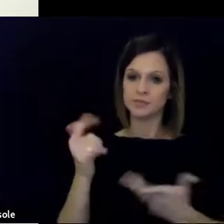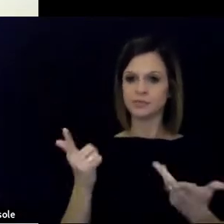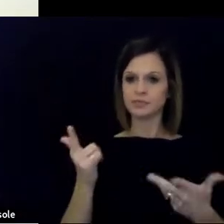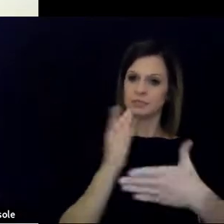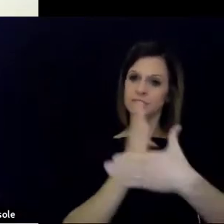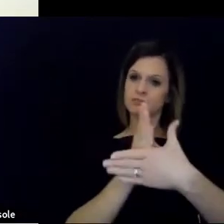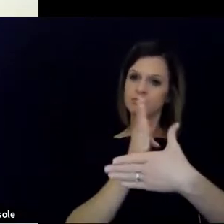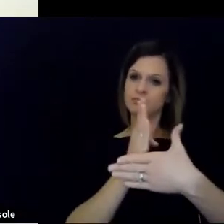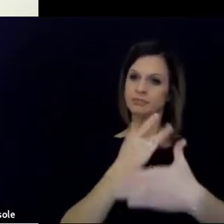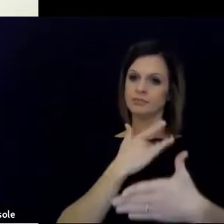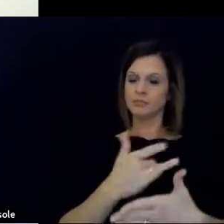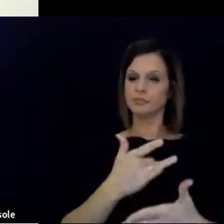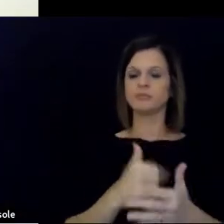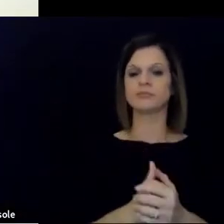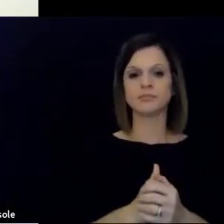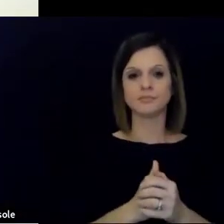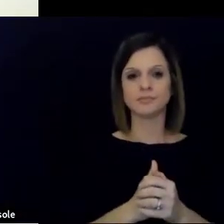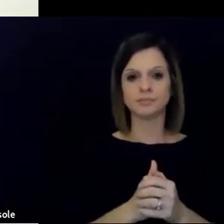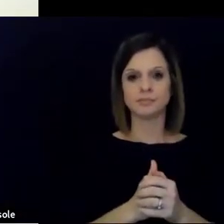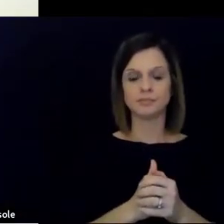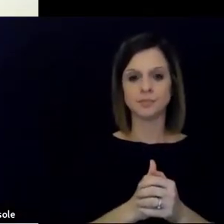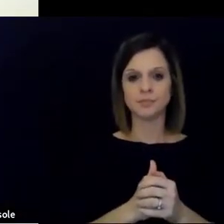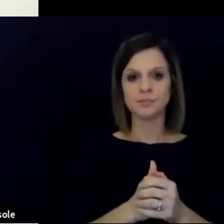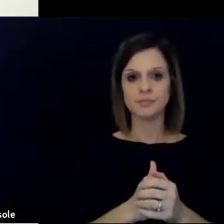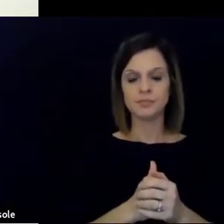in a completely disregulated environment.